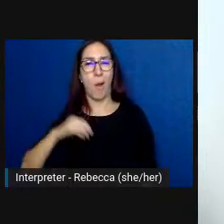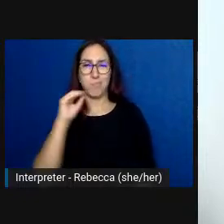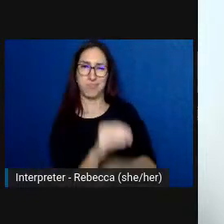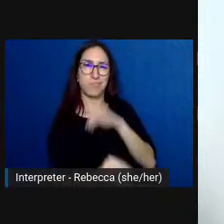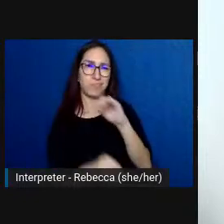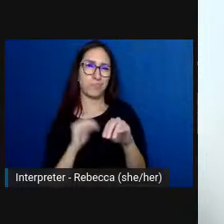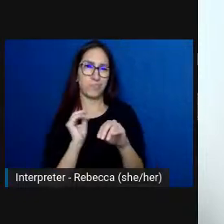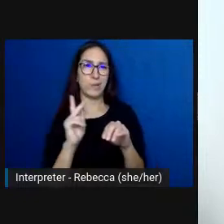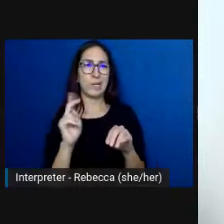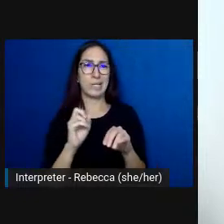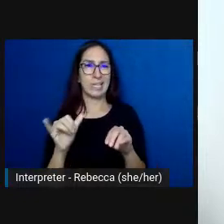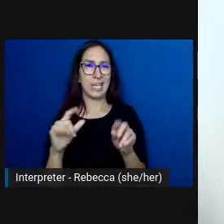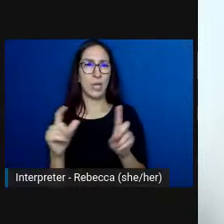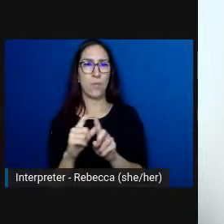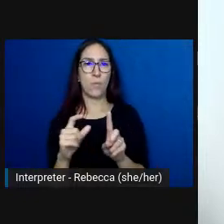your